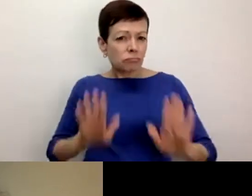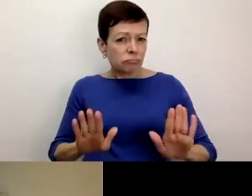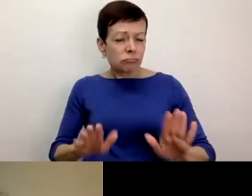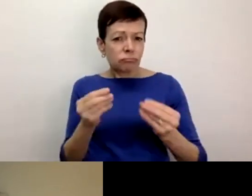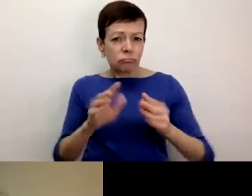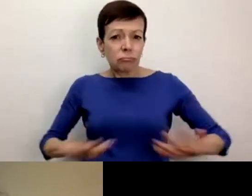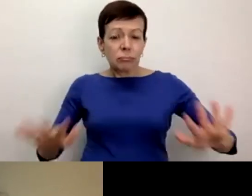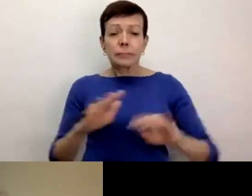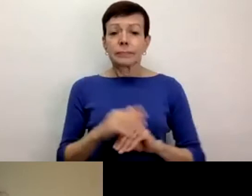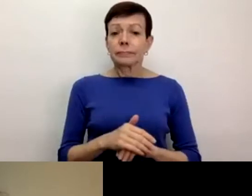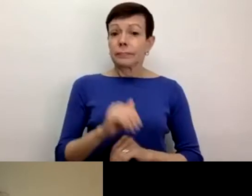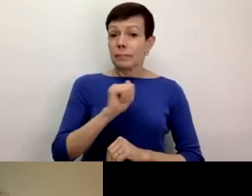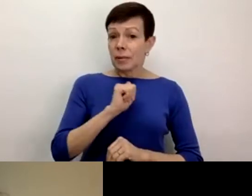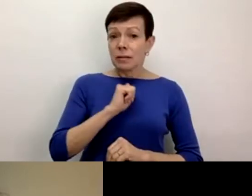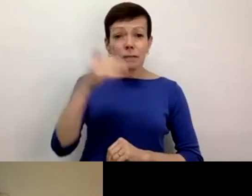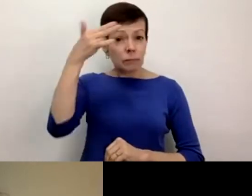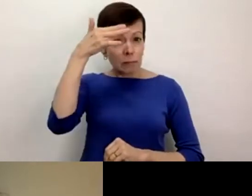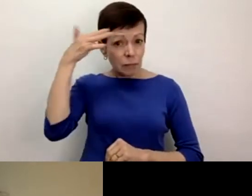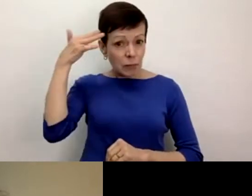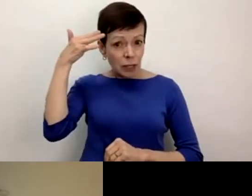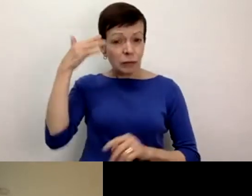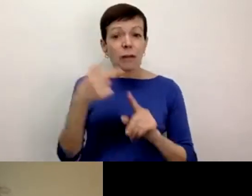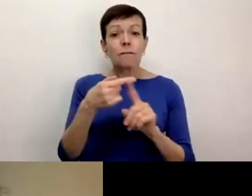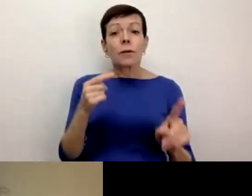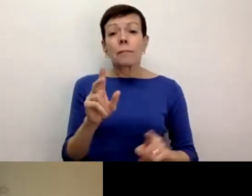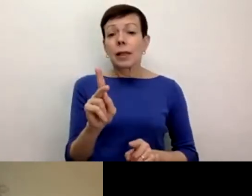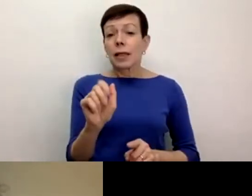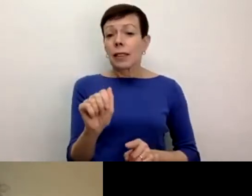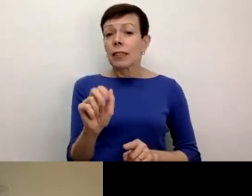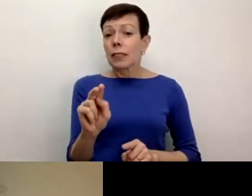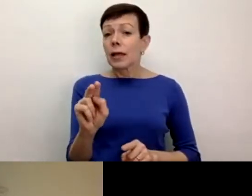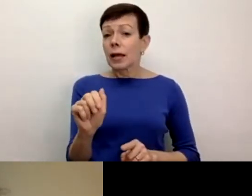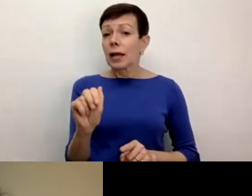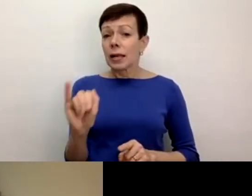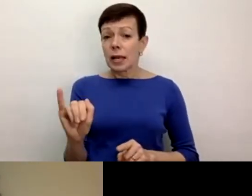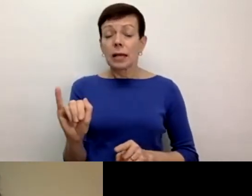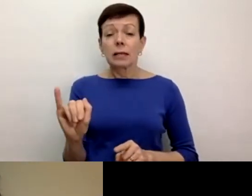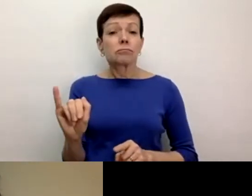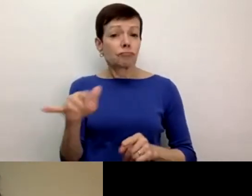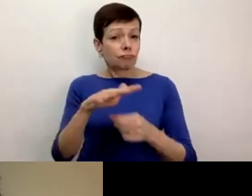I myself am Blackfoot from Kainai nation and Blackfoot.